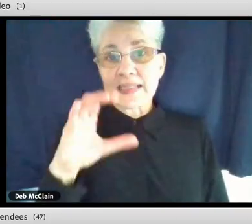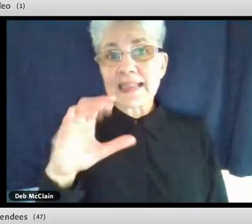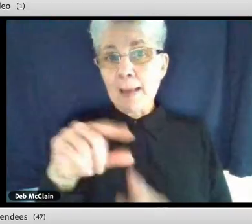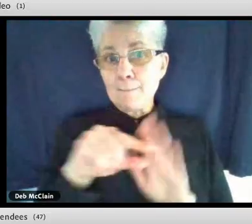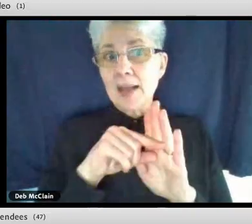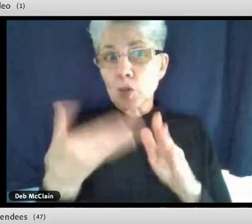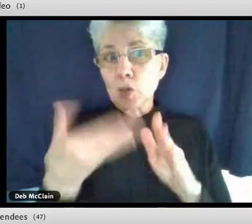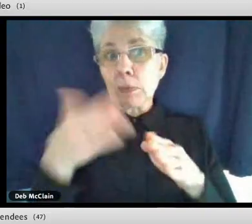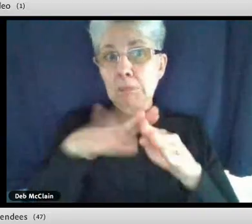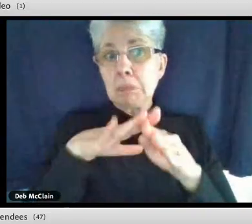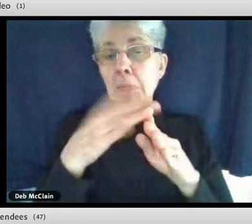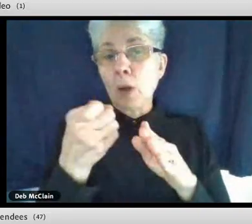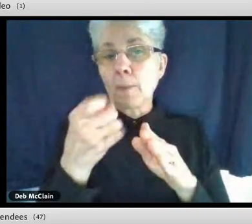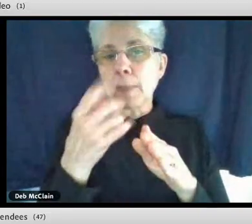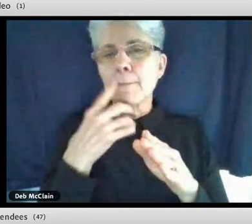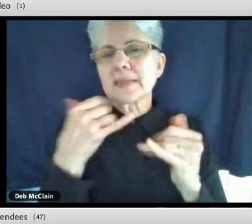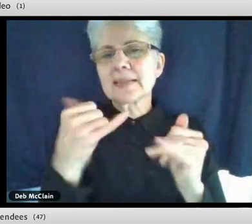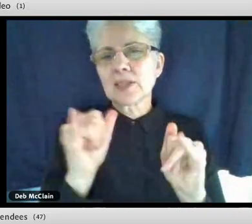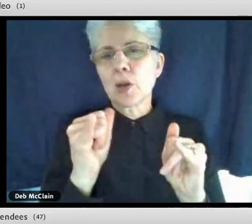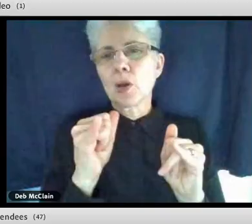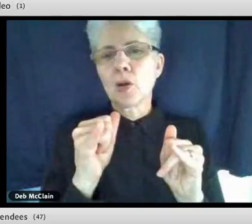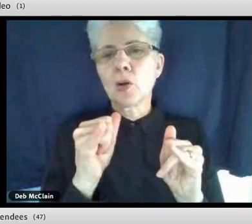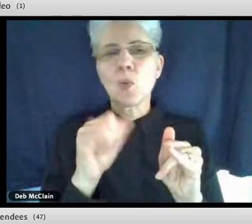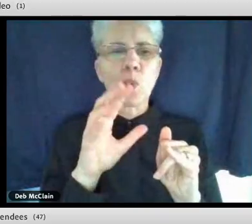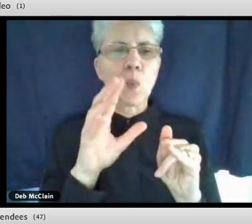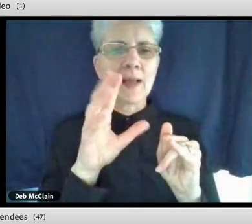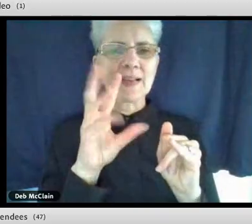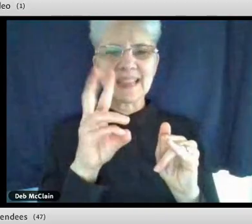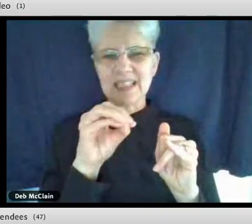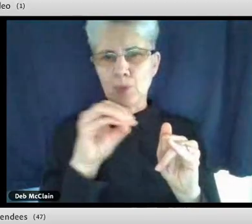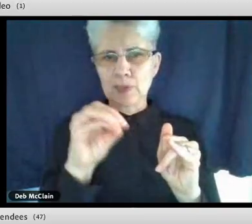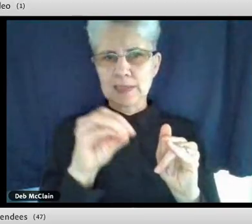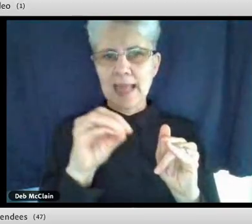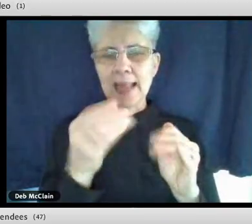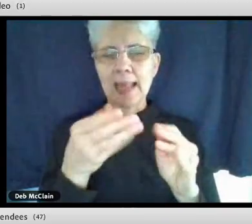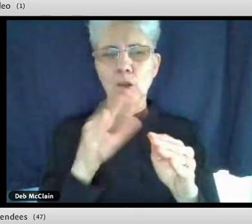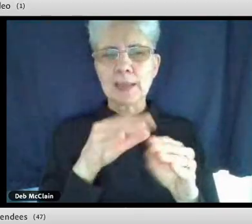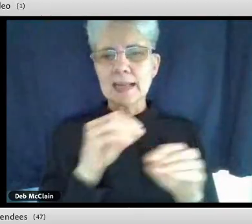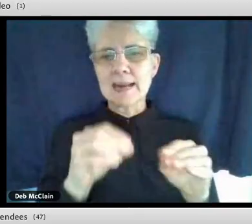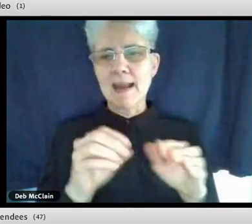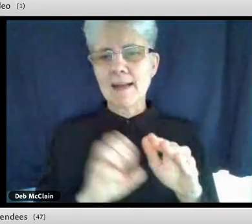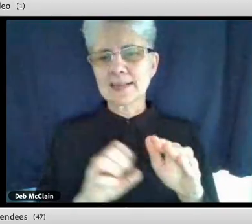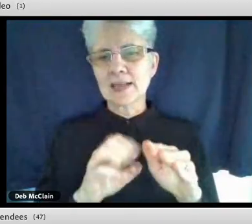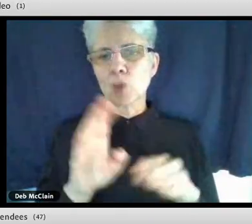quite a bit better, but we still only have a 60 percent decrease in nonessential business visits,